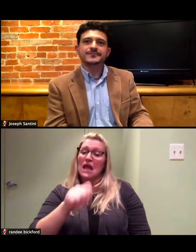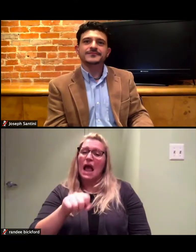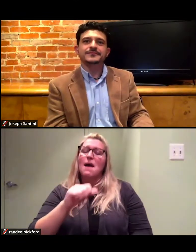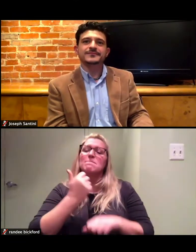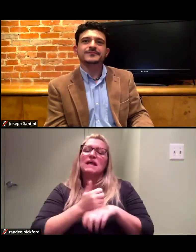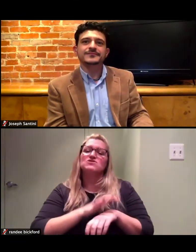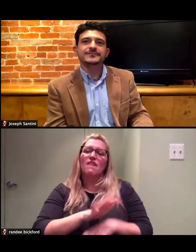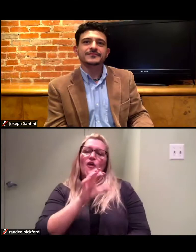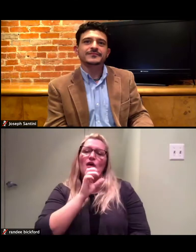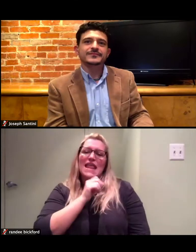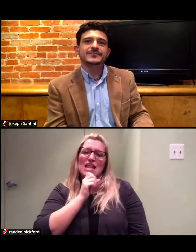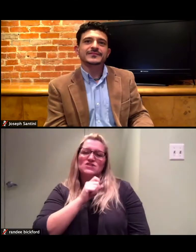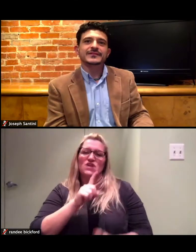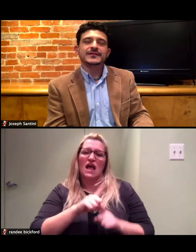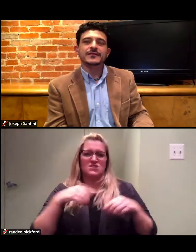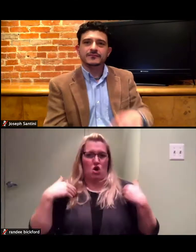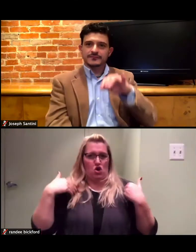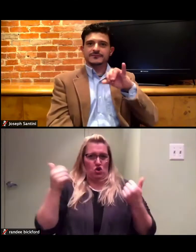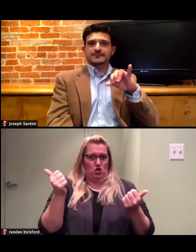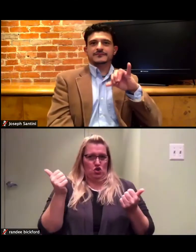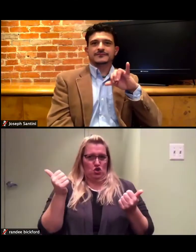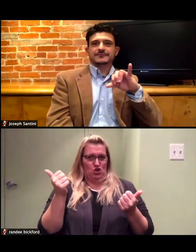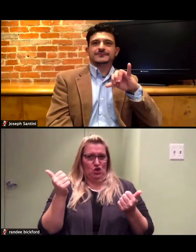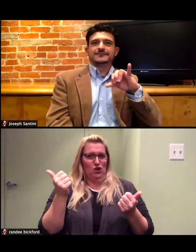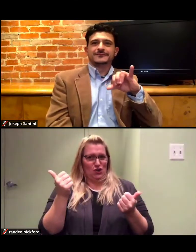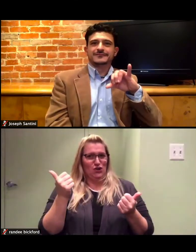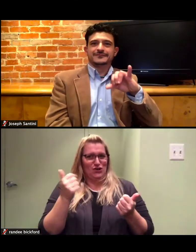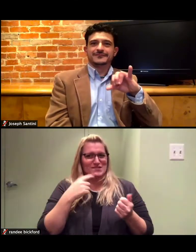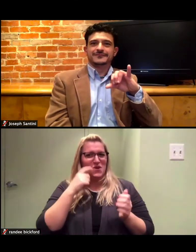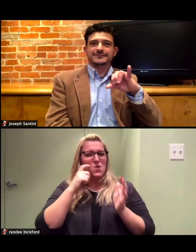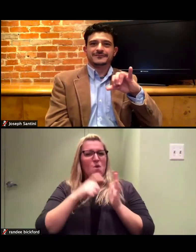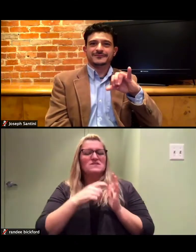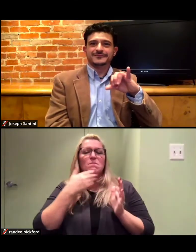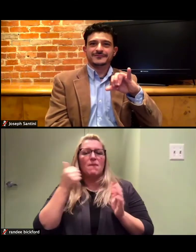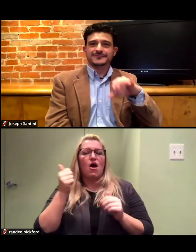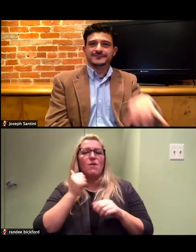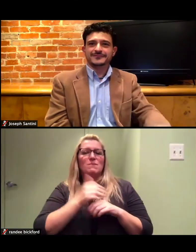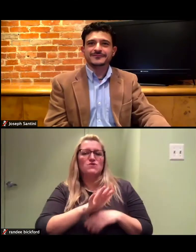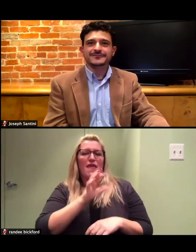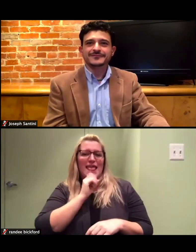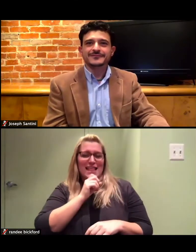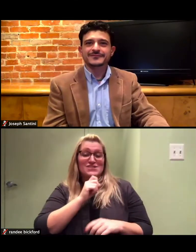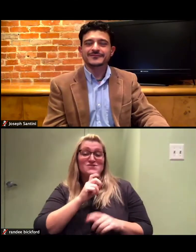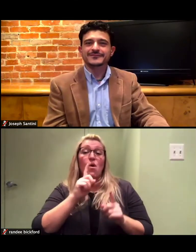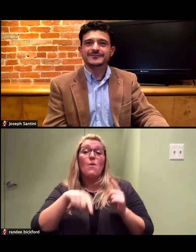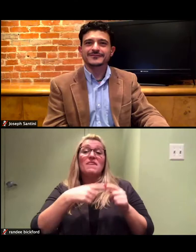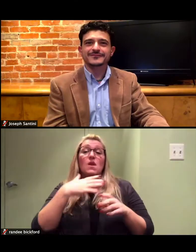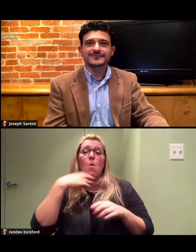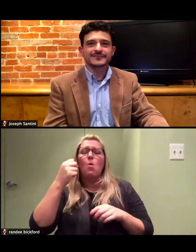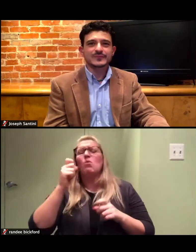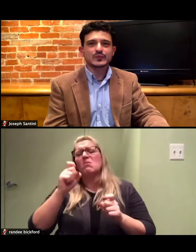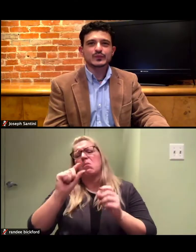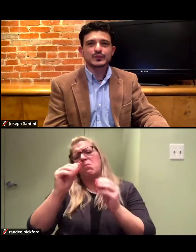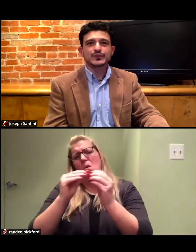You know, give them an allowance of $5 and base how much they get on their age. So as they're young...